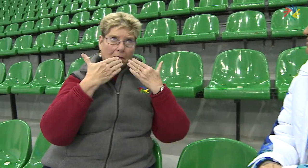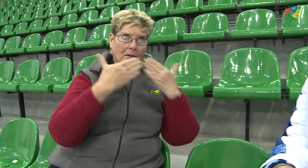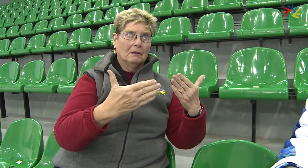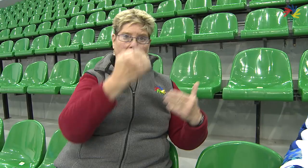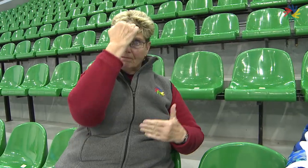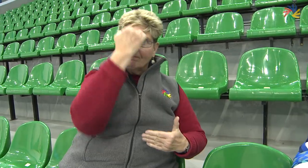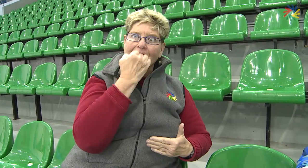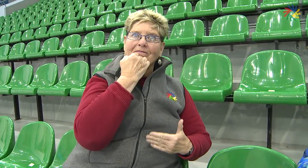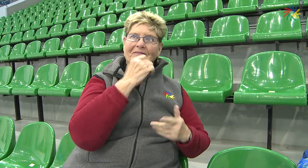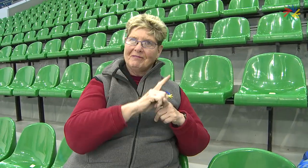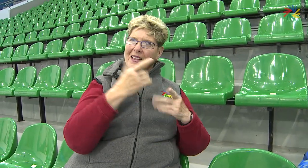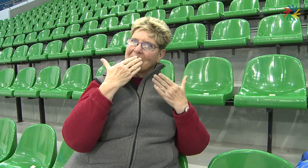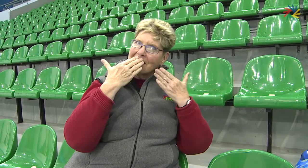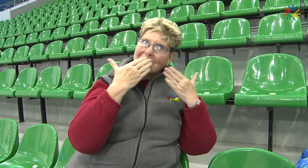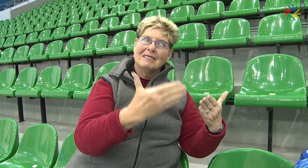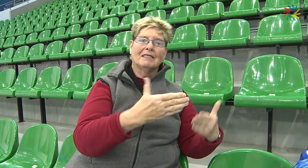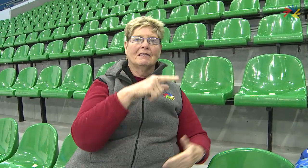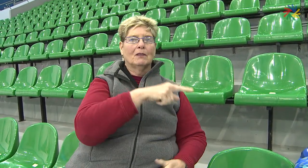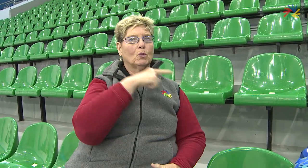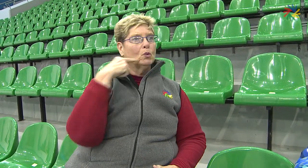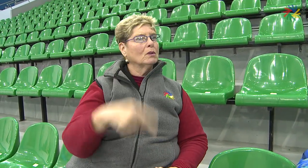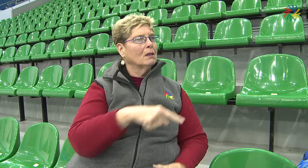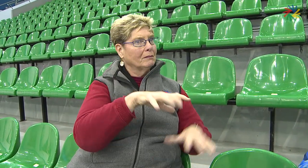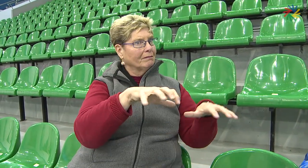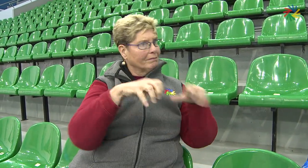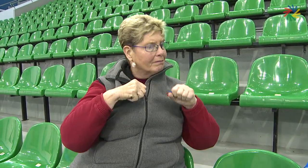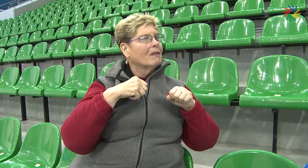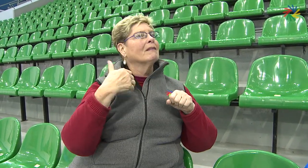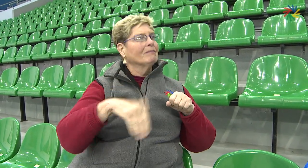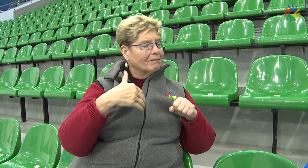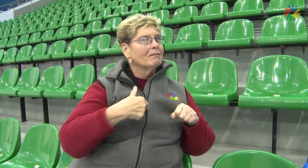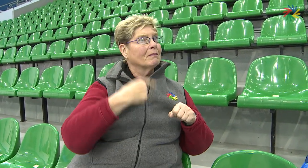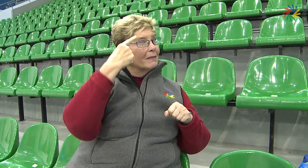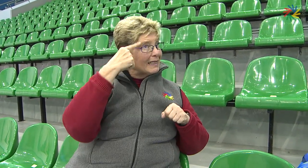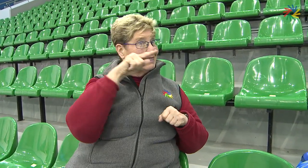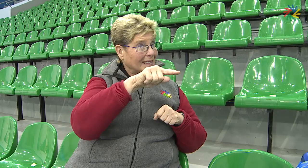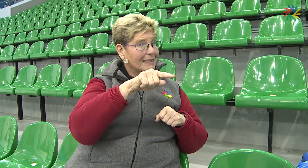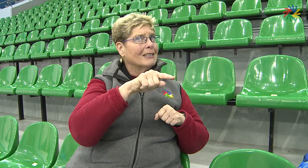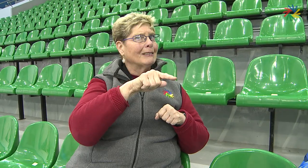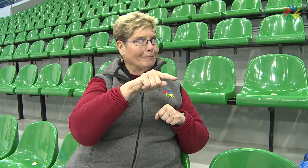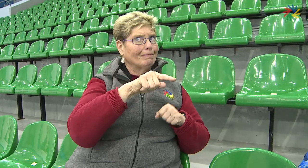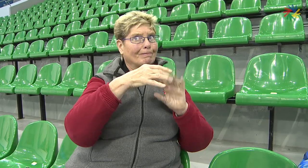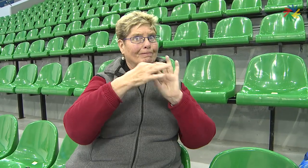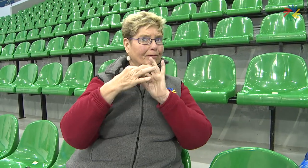I’m incredibly thankful ((signs thank you in Russian)) truly thankful to Russia who has agreed to host [the Winter Deaflympics] and I think it